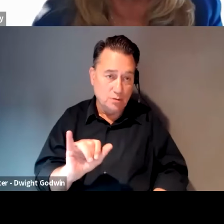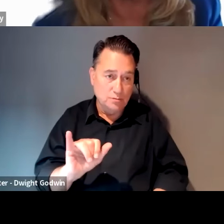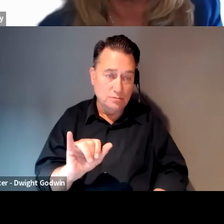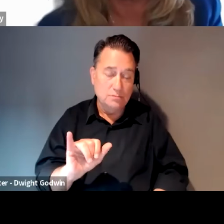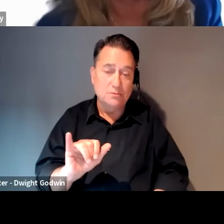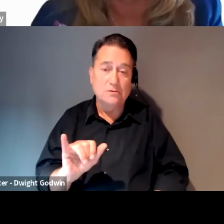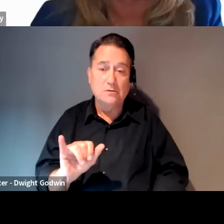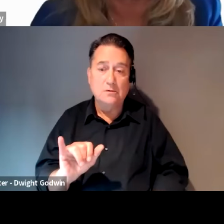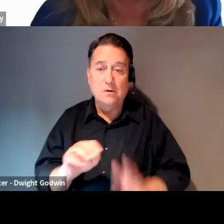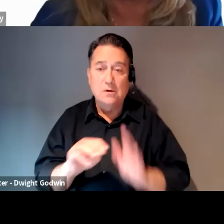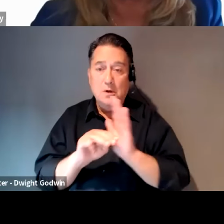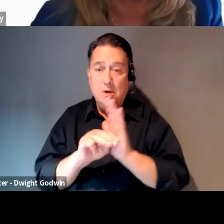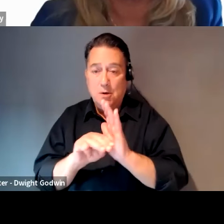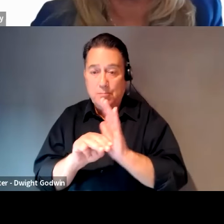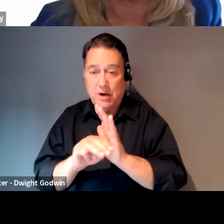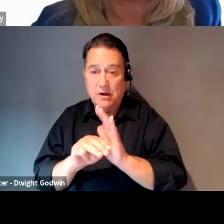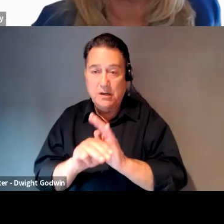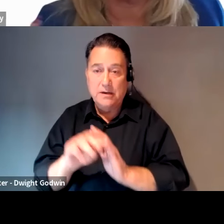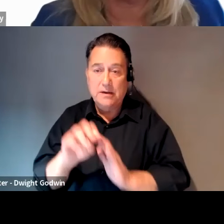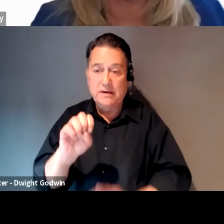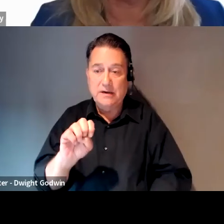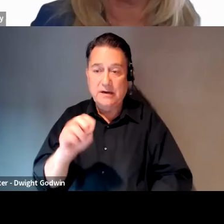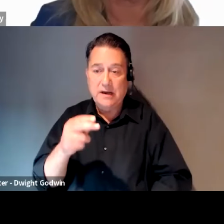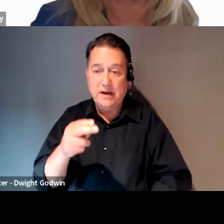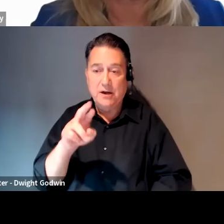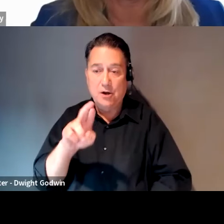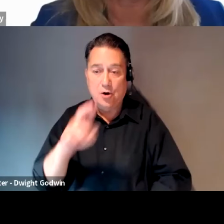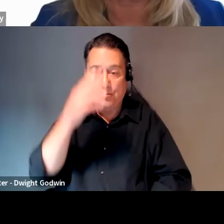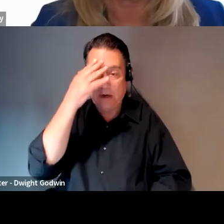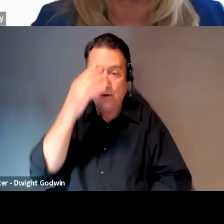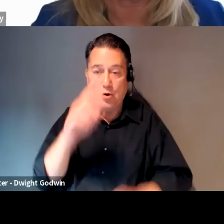modeling it in an EHR because we also work with the medical center,